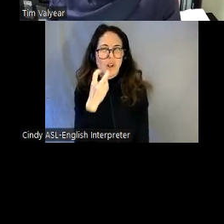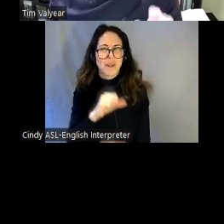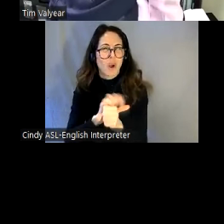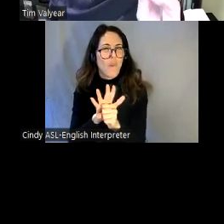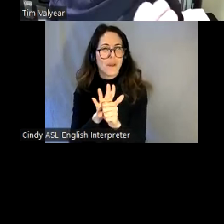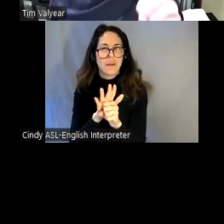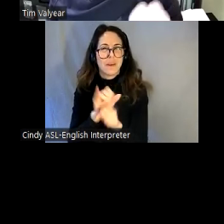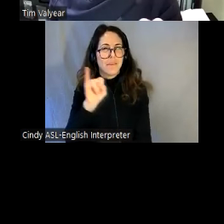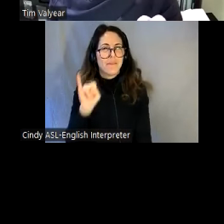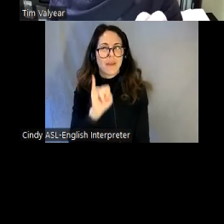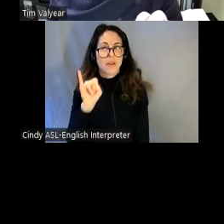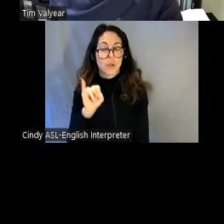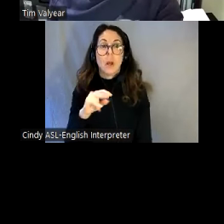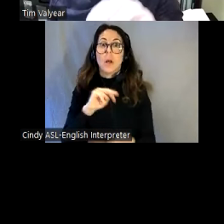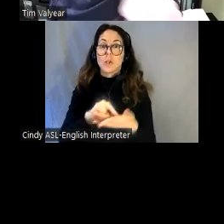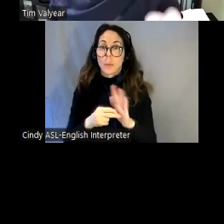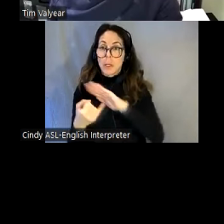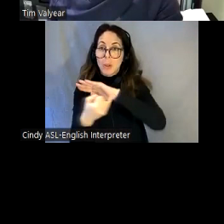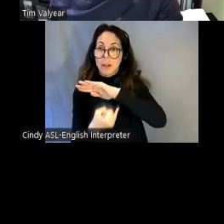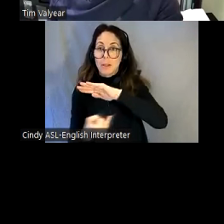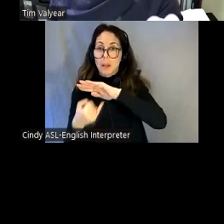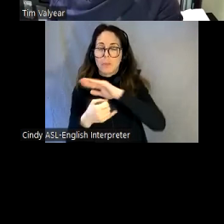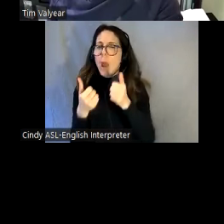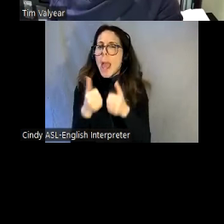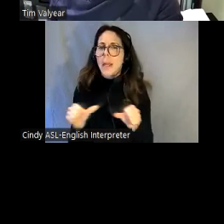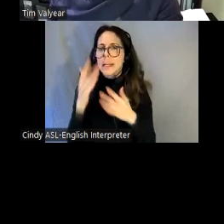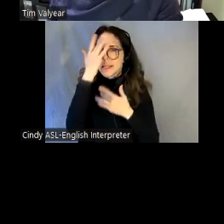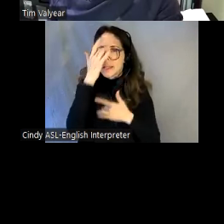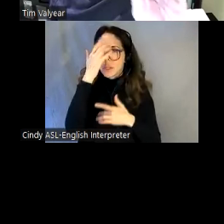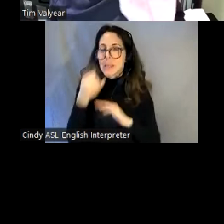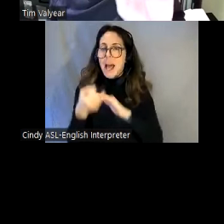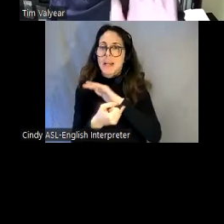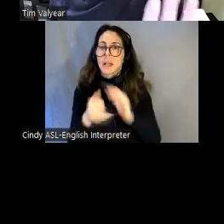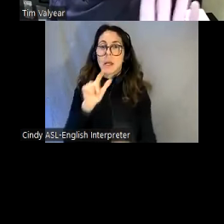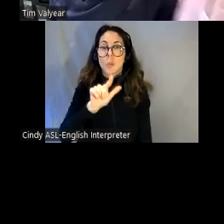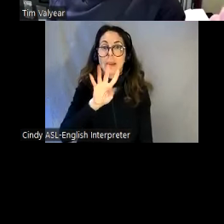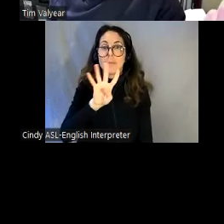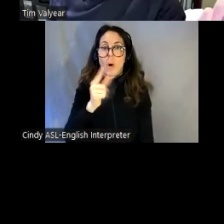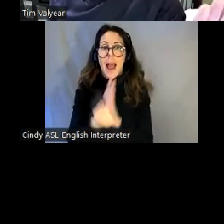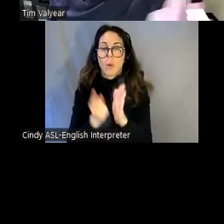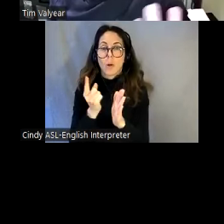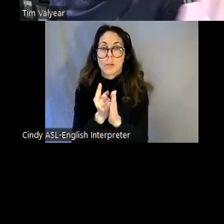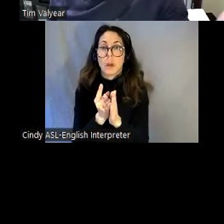just talked about. If you say no, it is less likely that you have COVID-19 infection. So you self-isolate for any